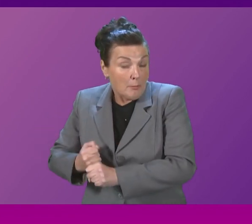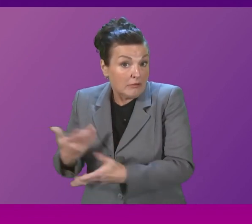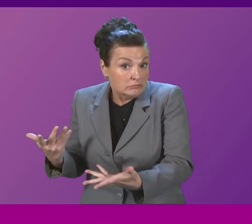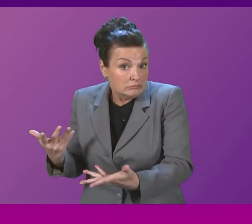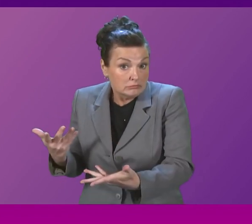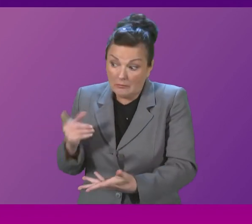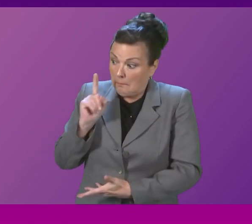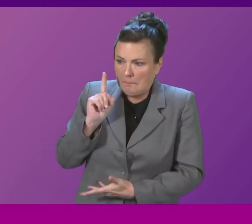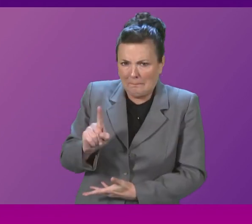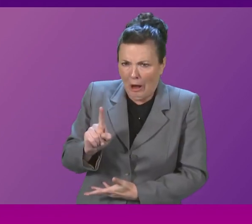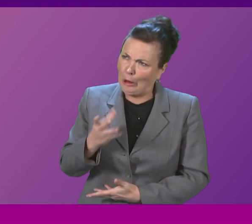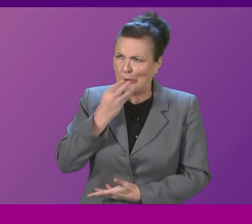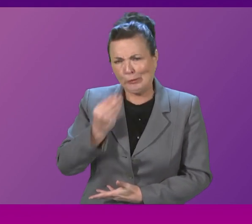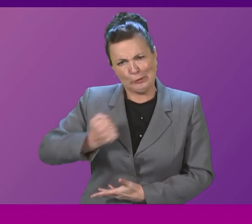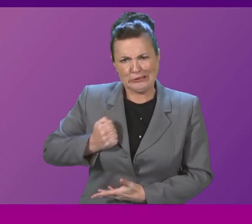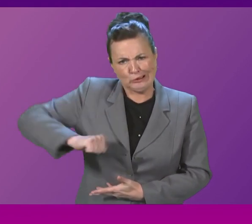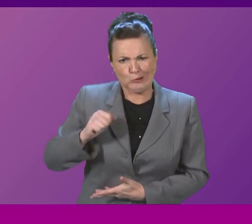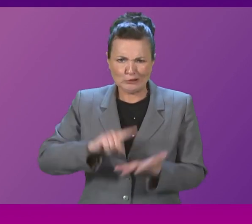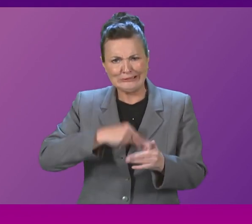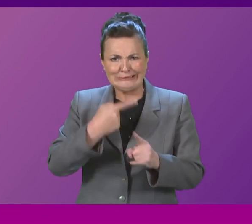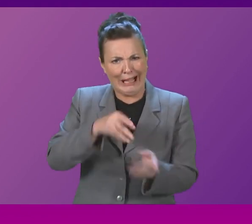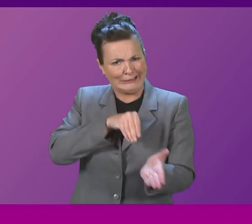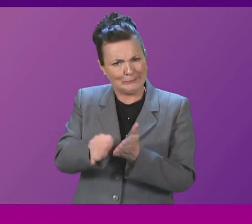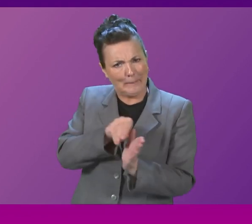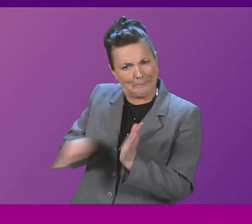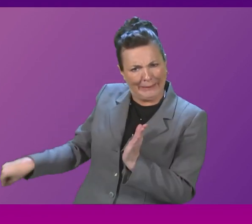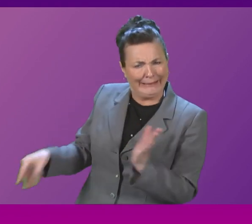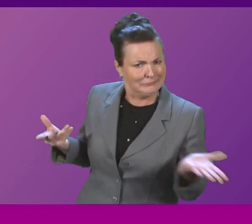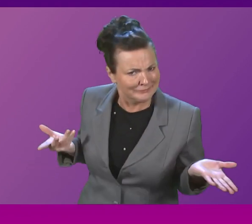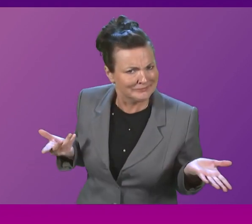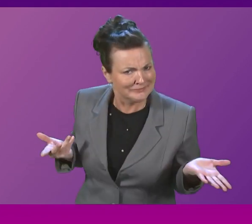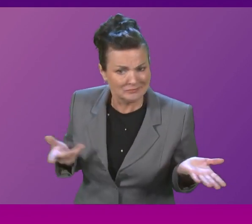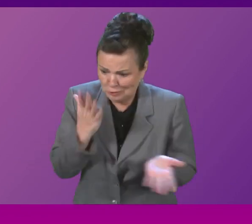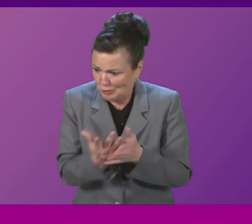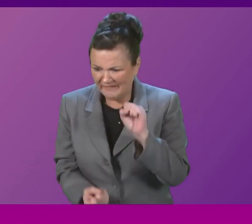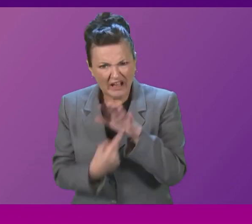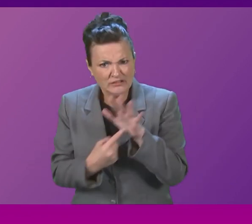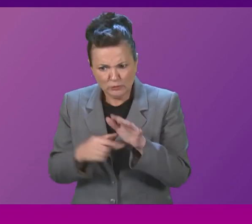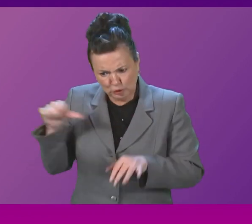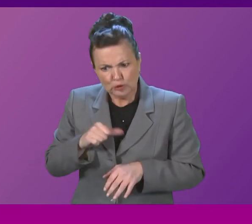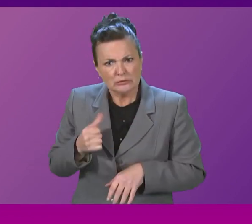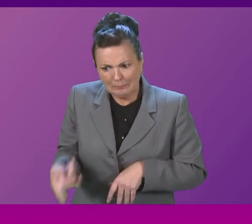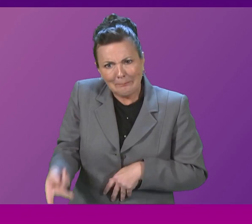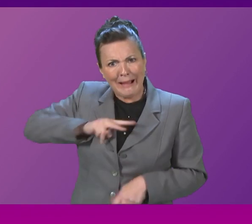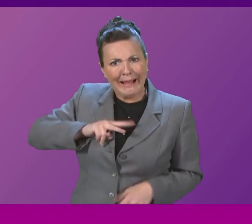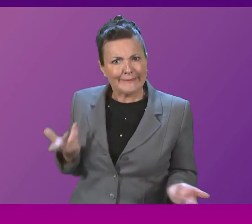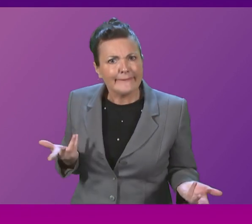with Scottish taxpayers contributing to the cost—it is absolutely vital that Scotland benefits fully.